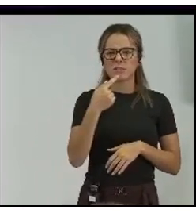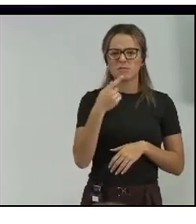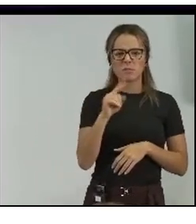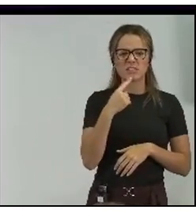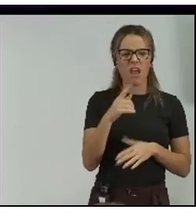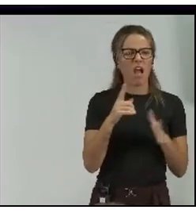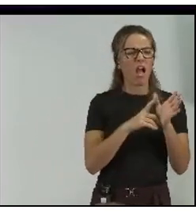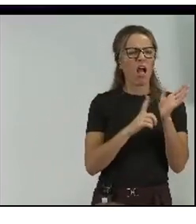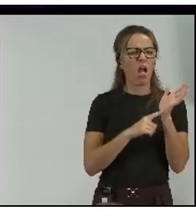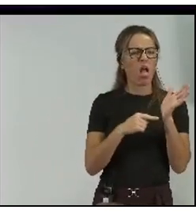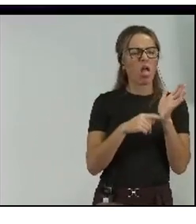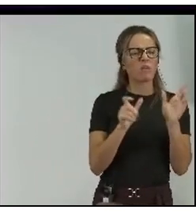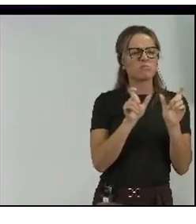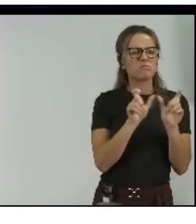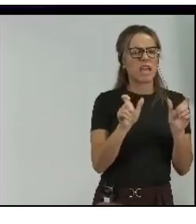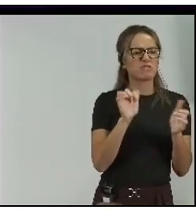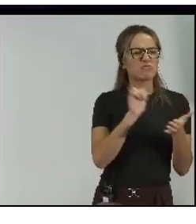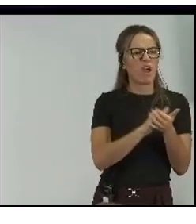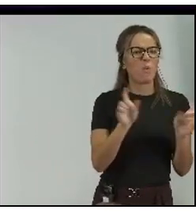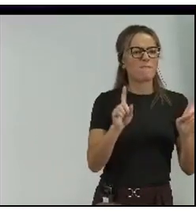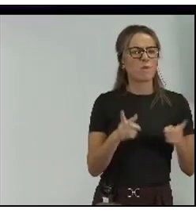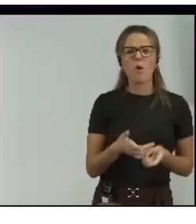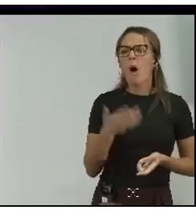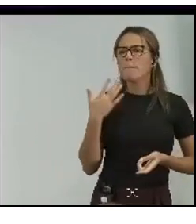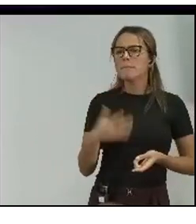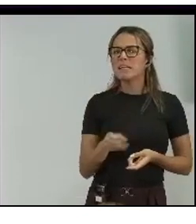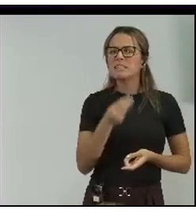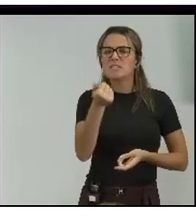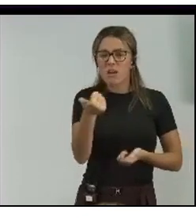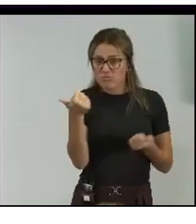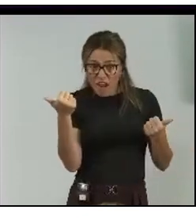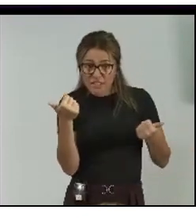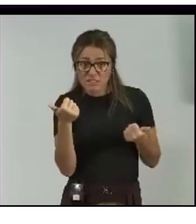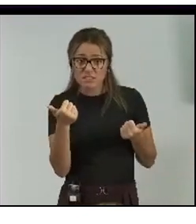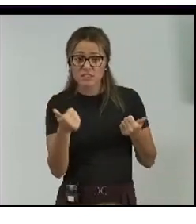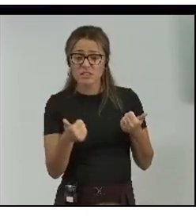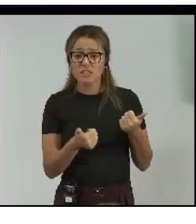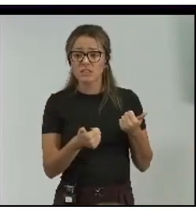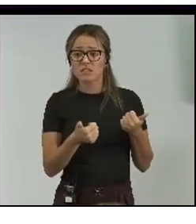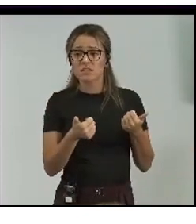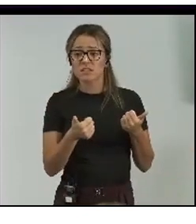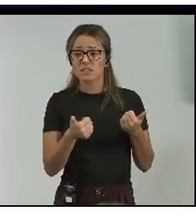That's one end. And then I've done some. Surely that's OK for showing people the impact of what they're doing.